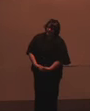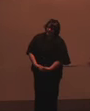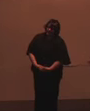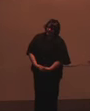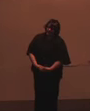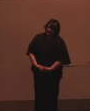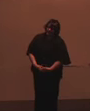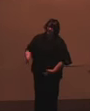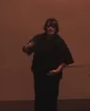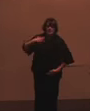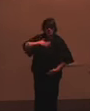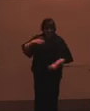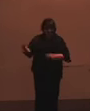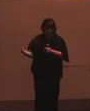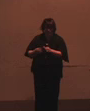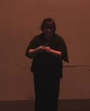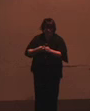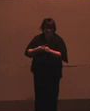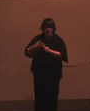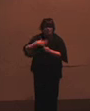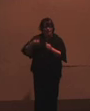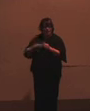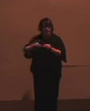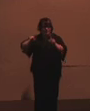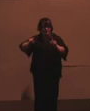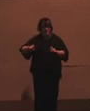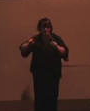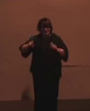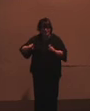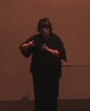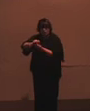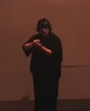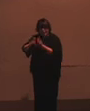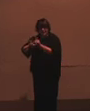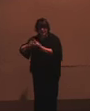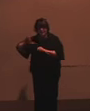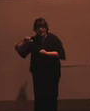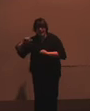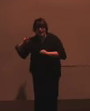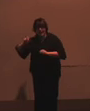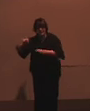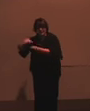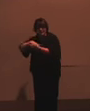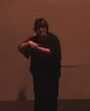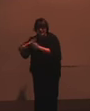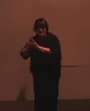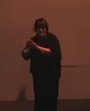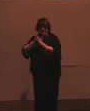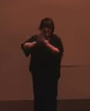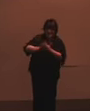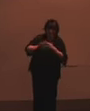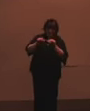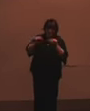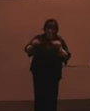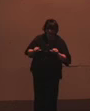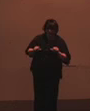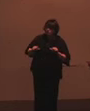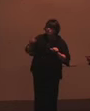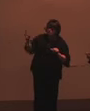such kind of a cave-like space to real architecture. And I intend that this is a house, a future house.